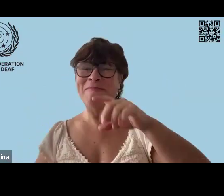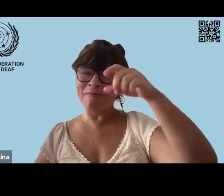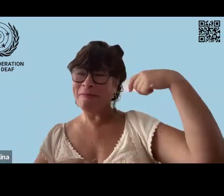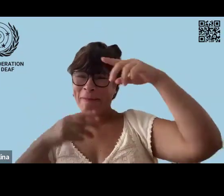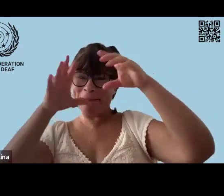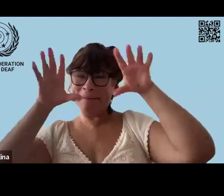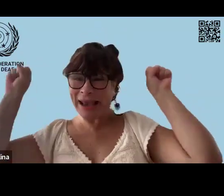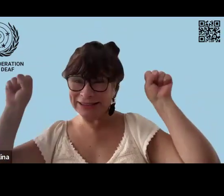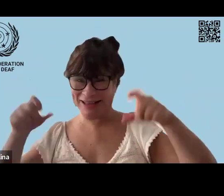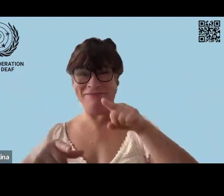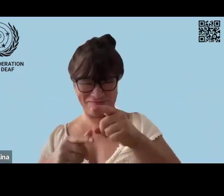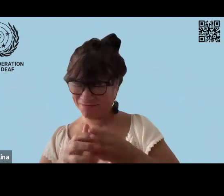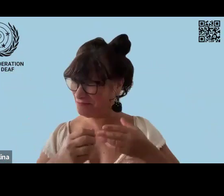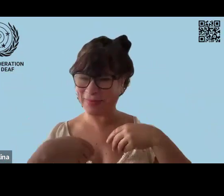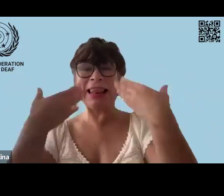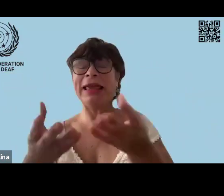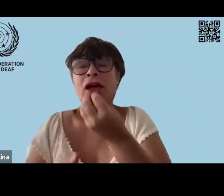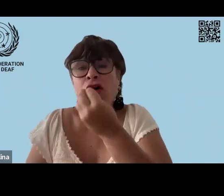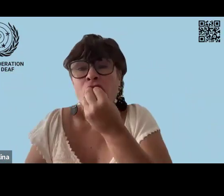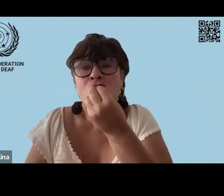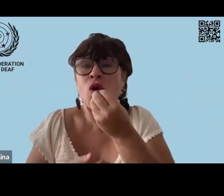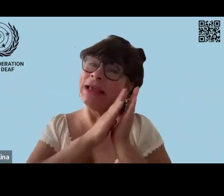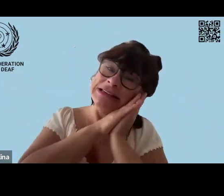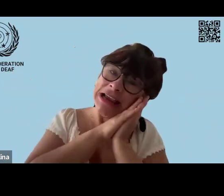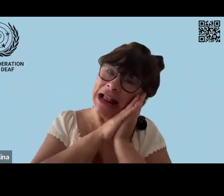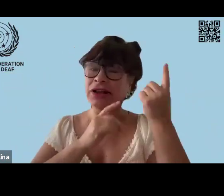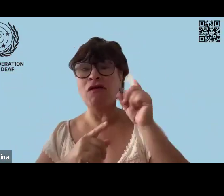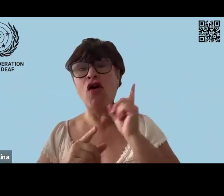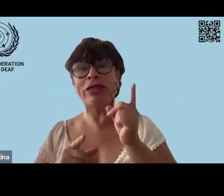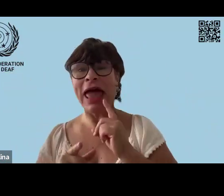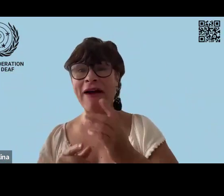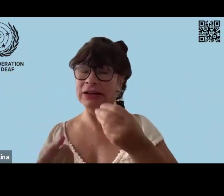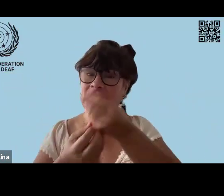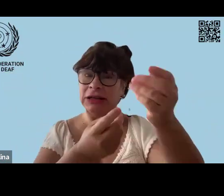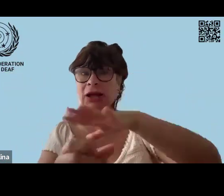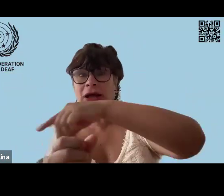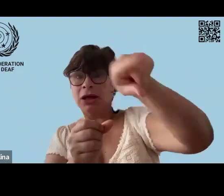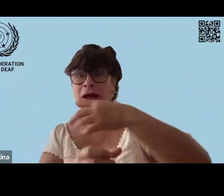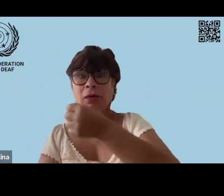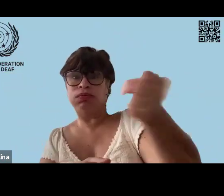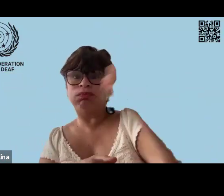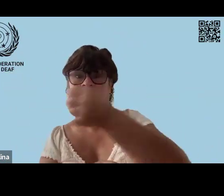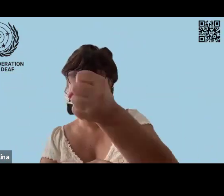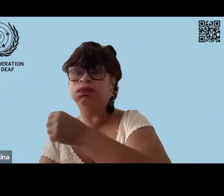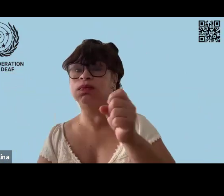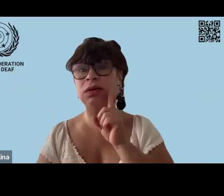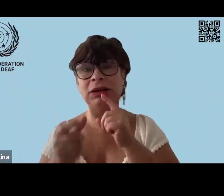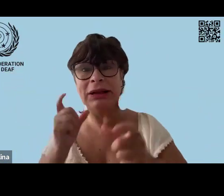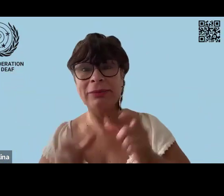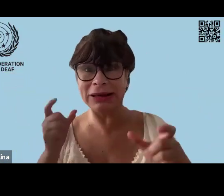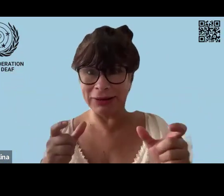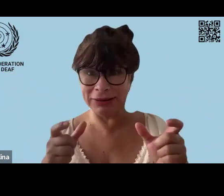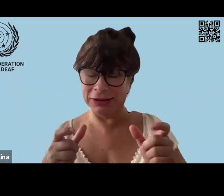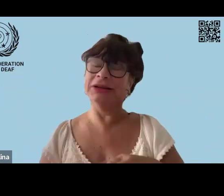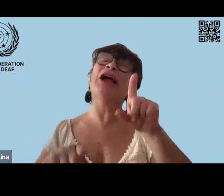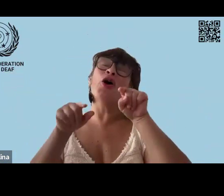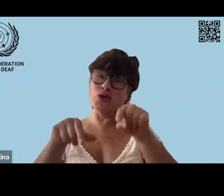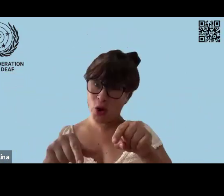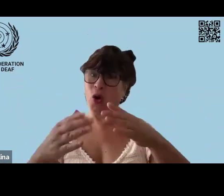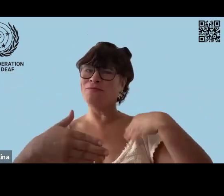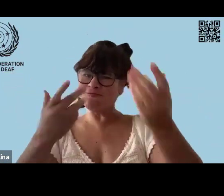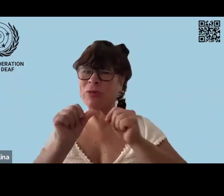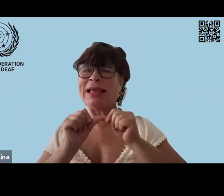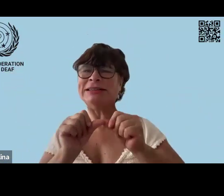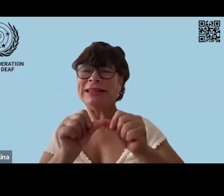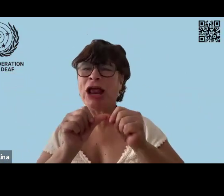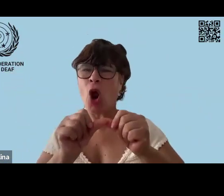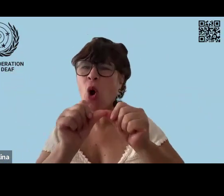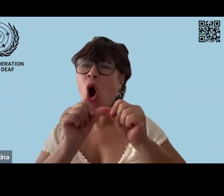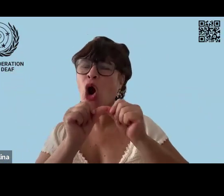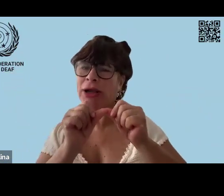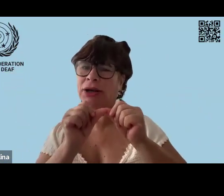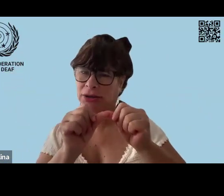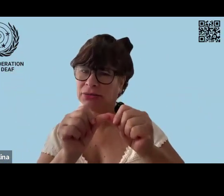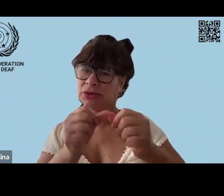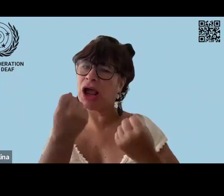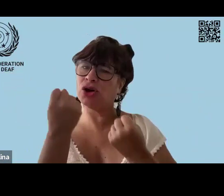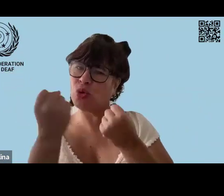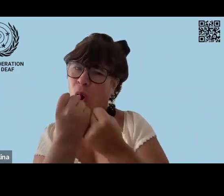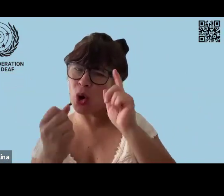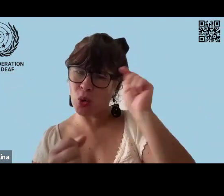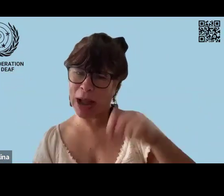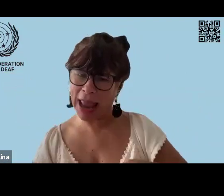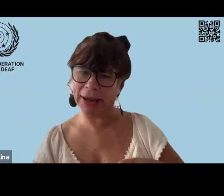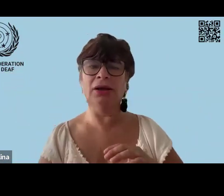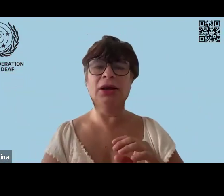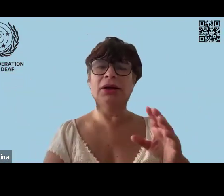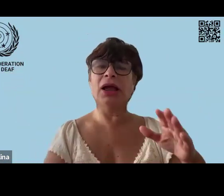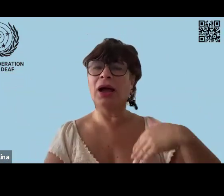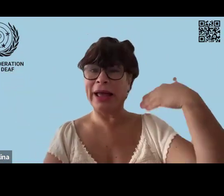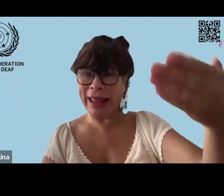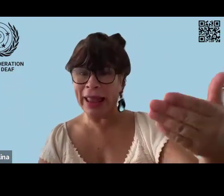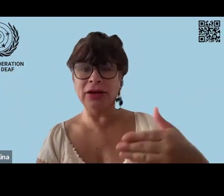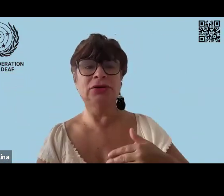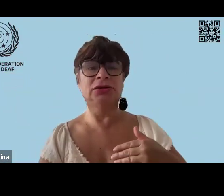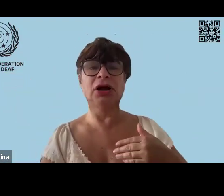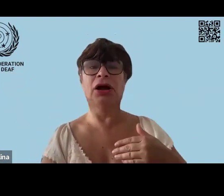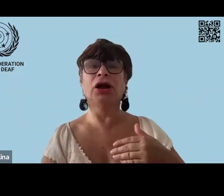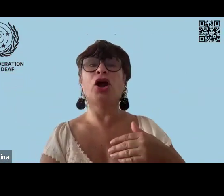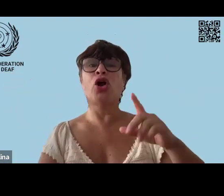So the Ukraine president was really great about providing a lot of resources and trying to get accurate supplies to individuals, and those then later got down to the deaf community getting the support that they needed.